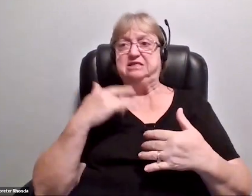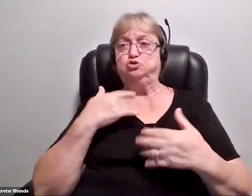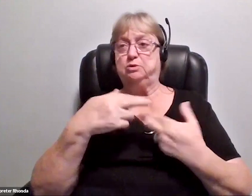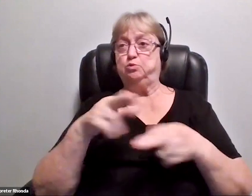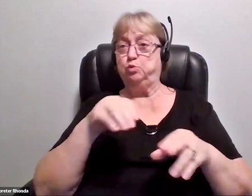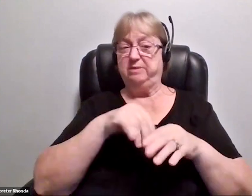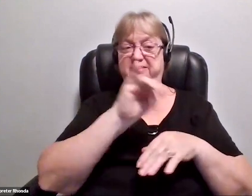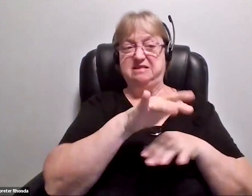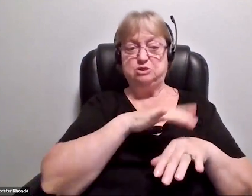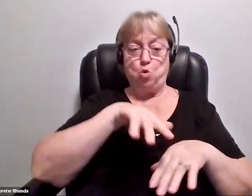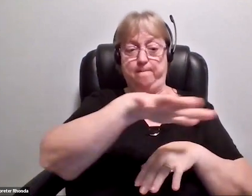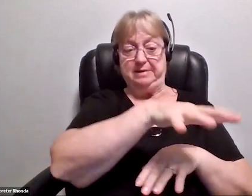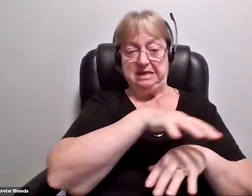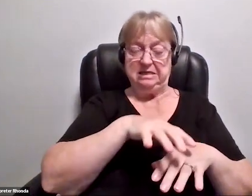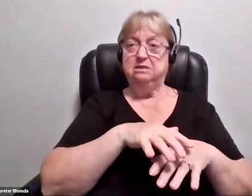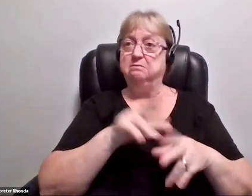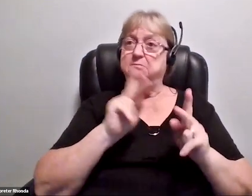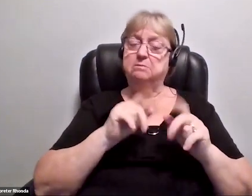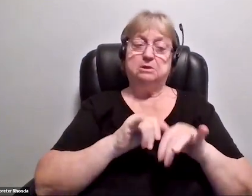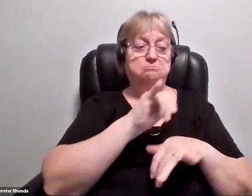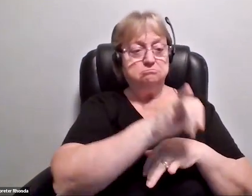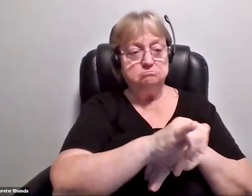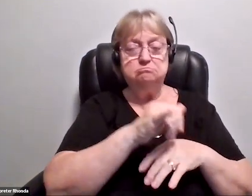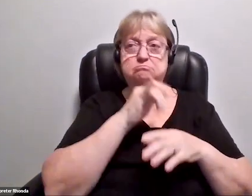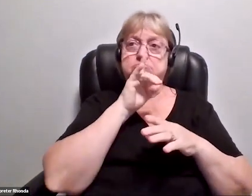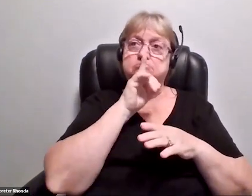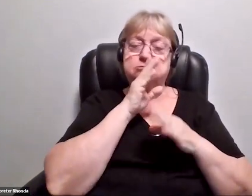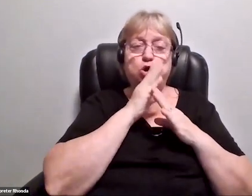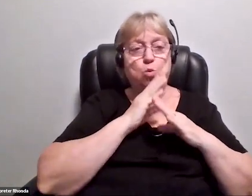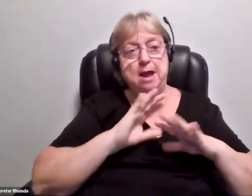can stay and stay quiet and auto-regulate itself.